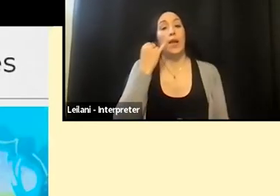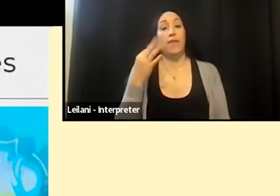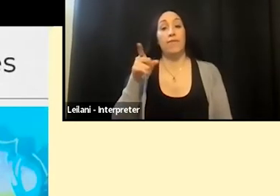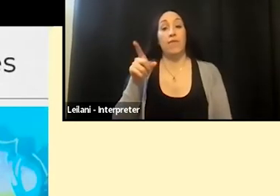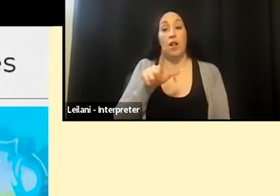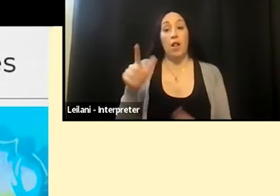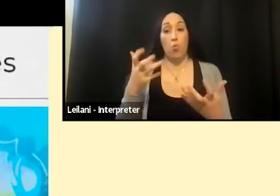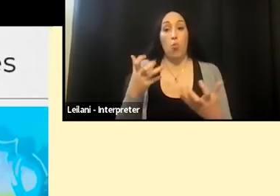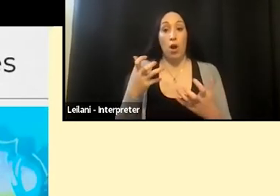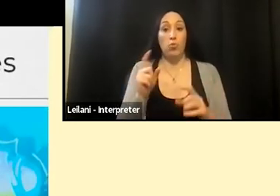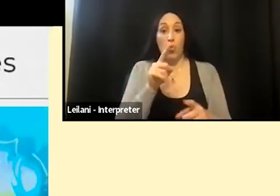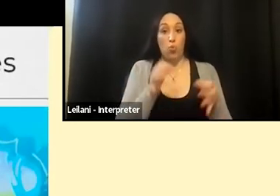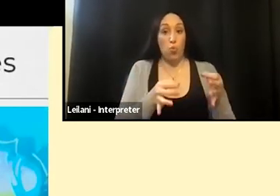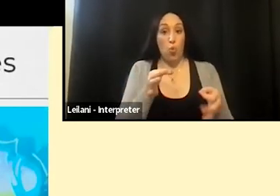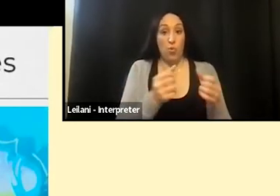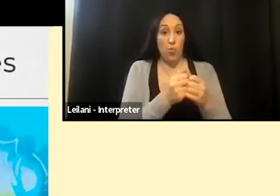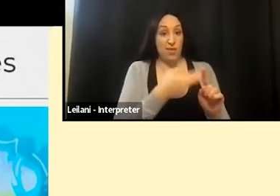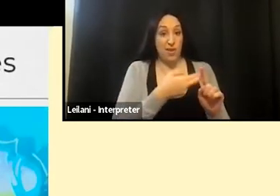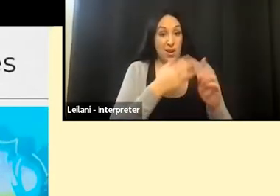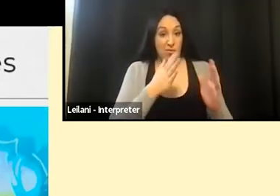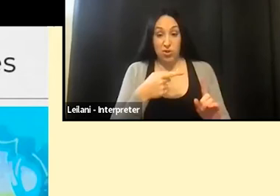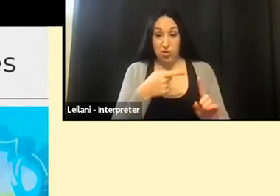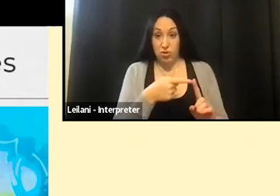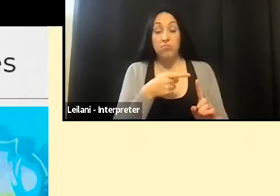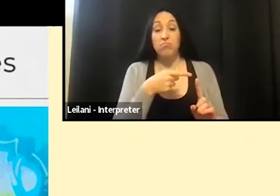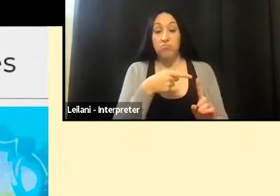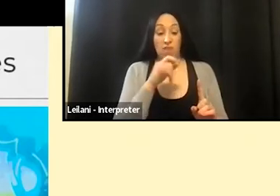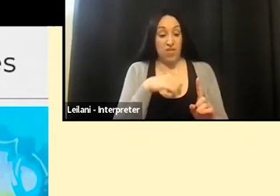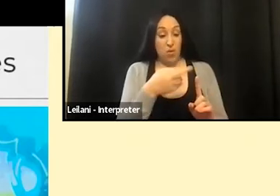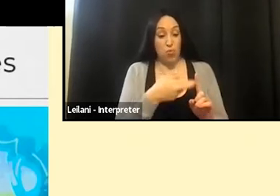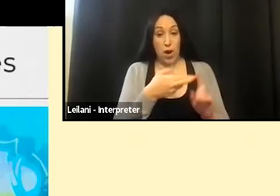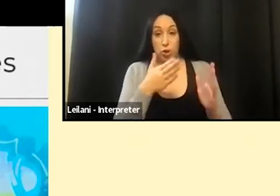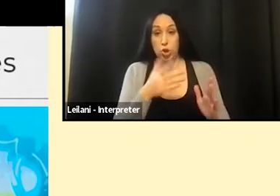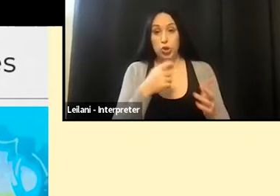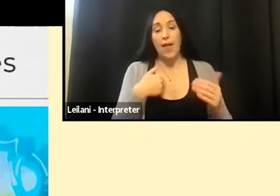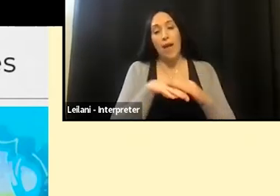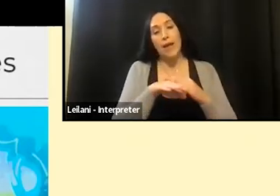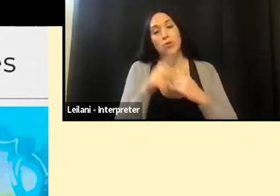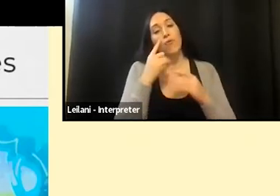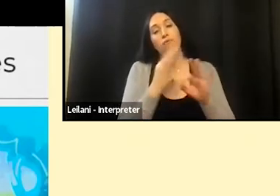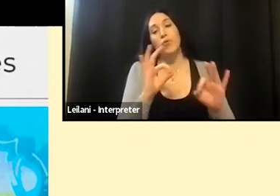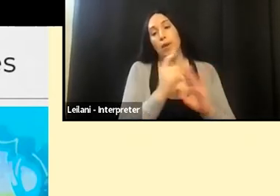that tenant should have access to free legal representation to be able to defend themselves in court